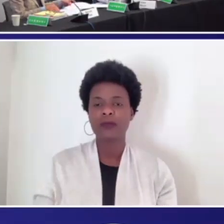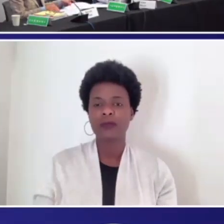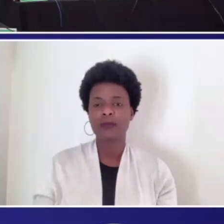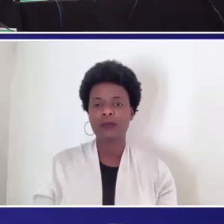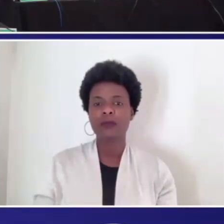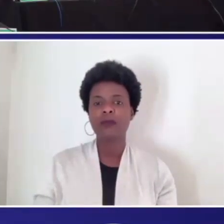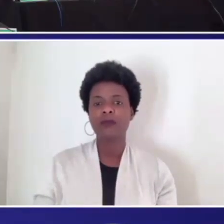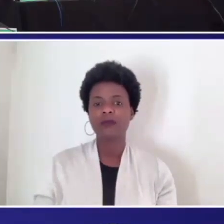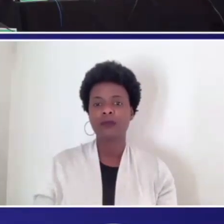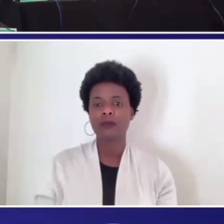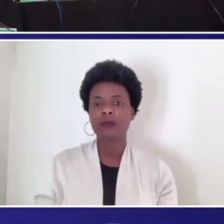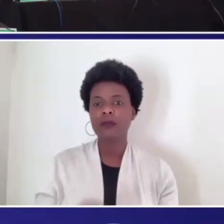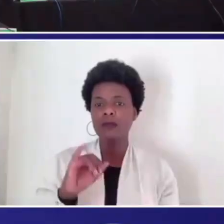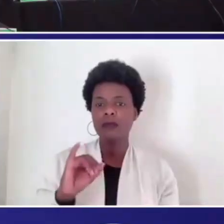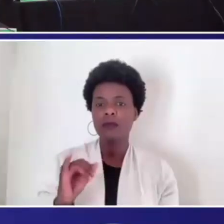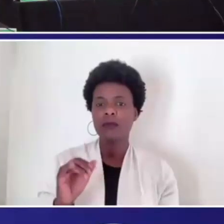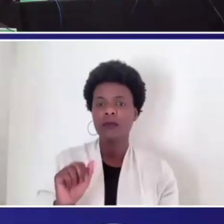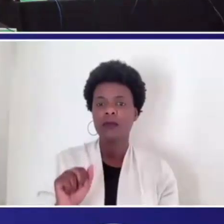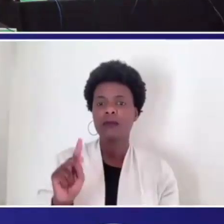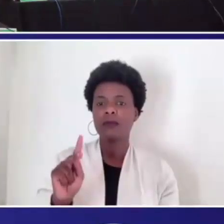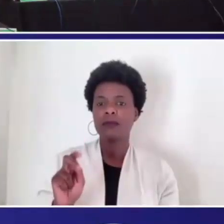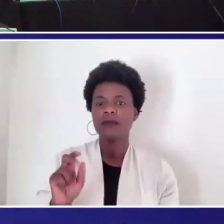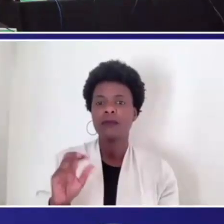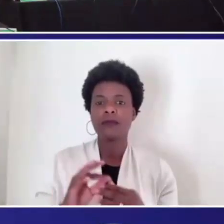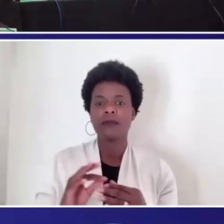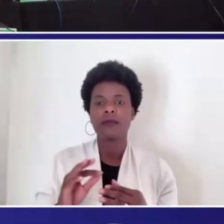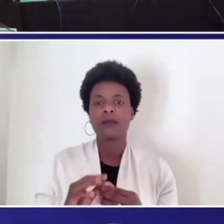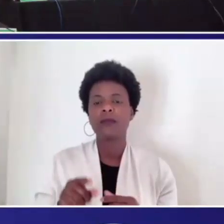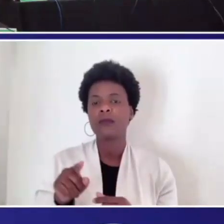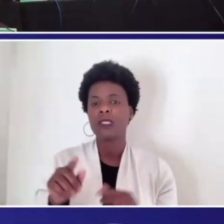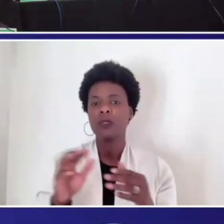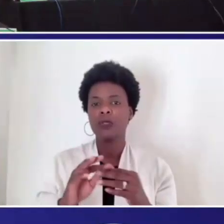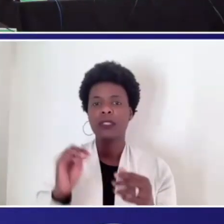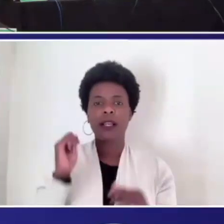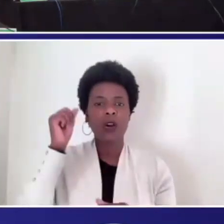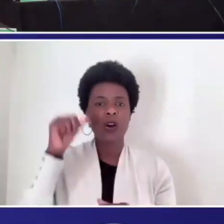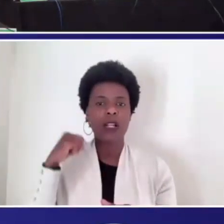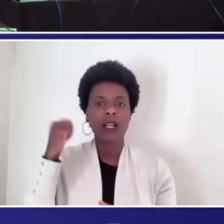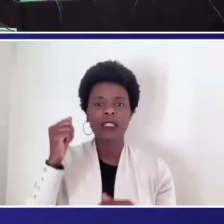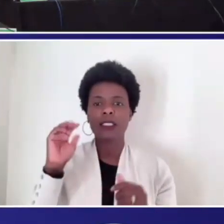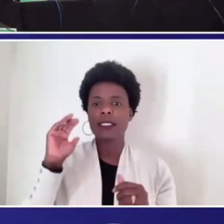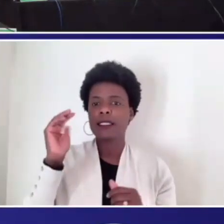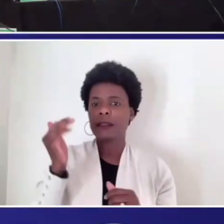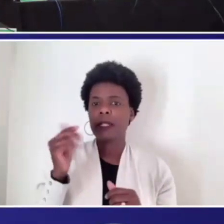Yeah, I think you know, you said like audiology seems like it should be obvious here.